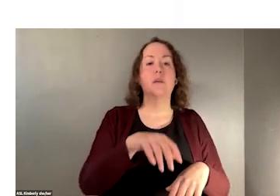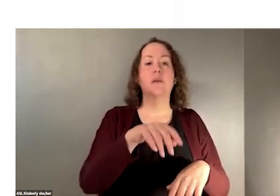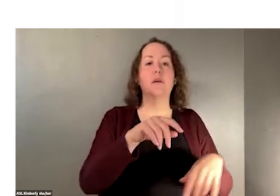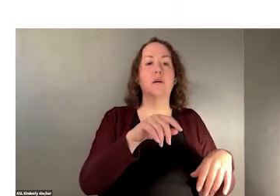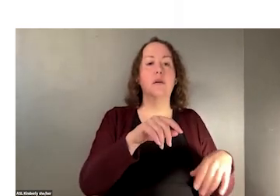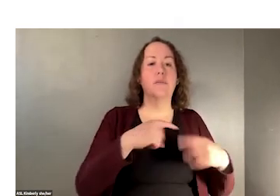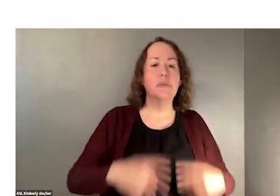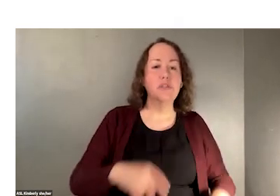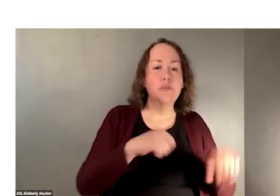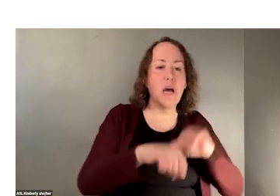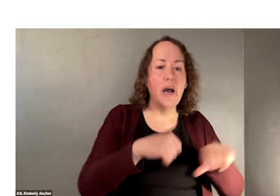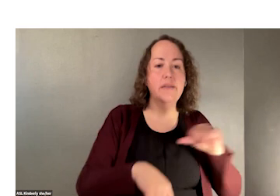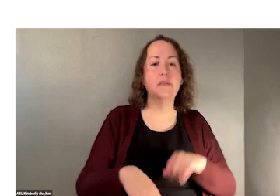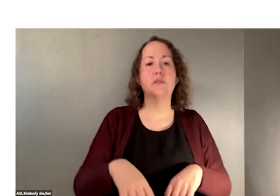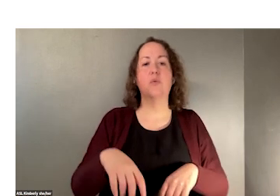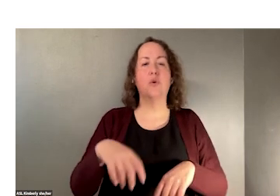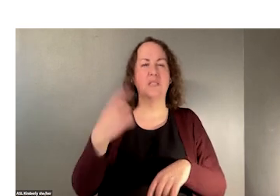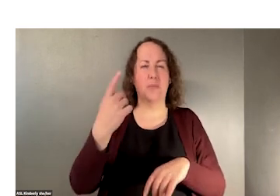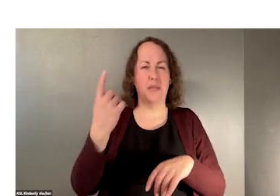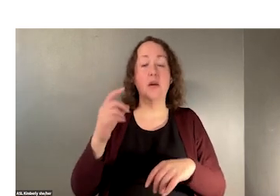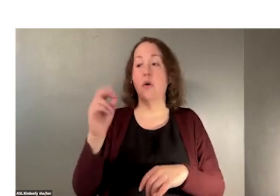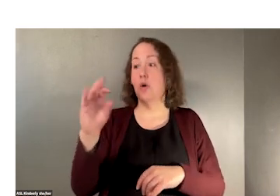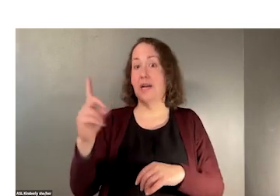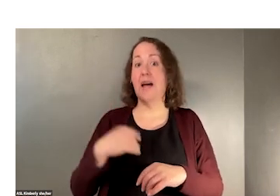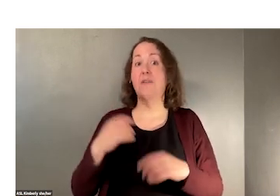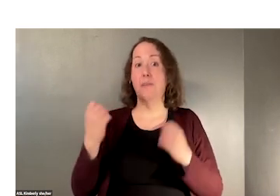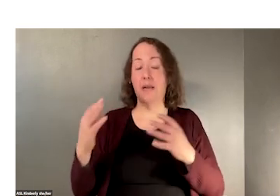ORCID has connections to many of those citation databases.